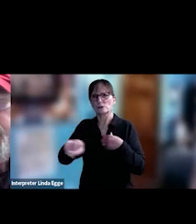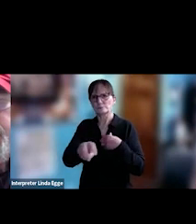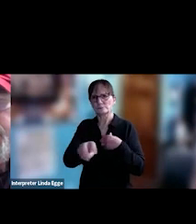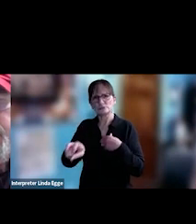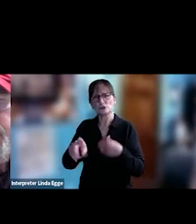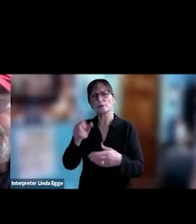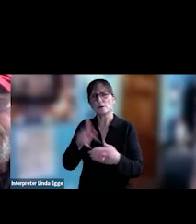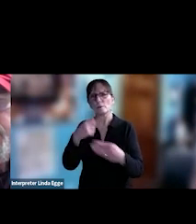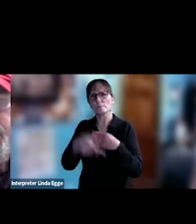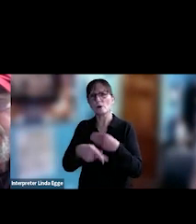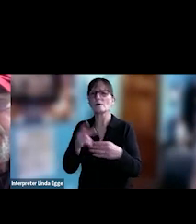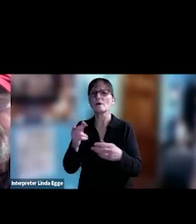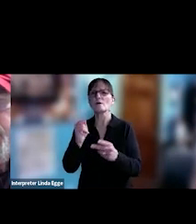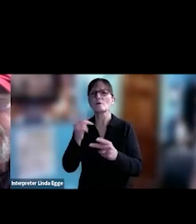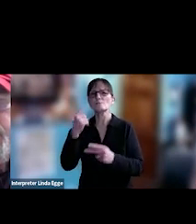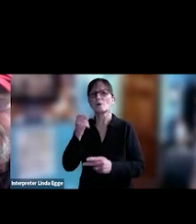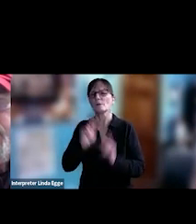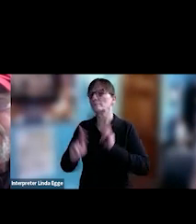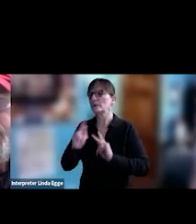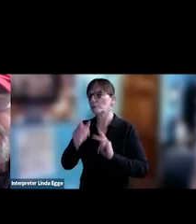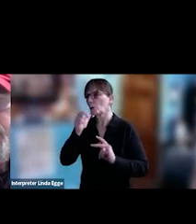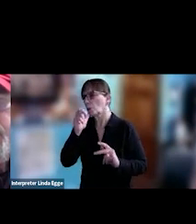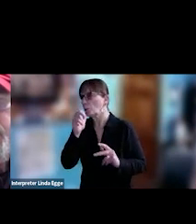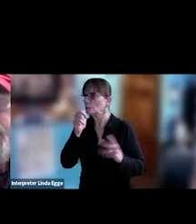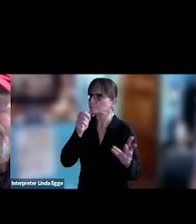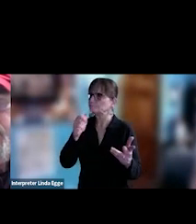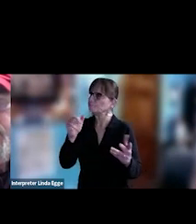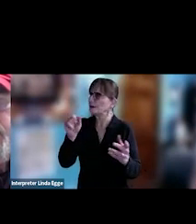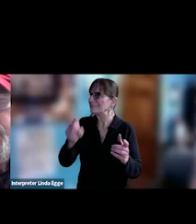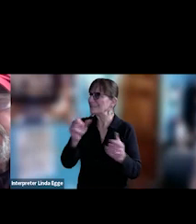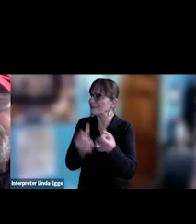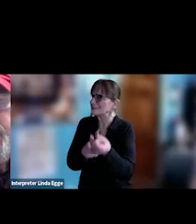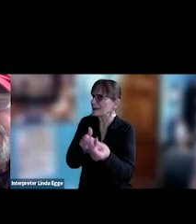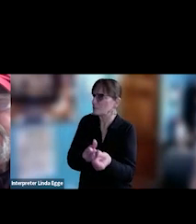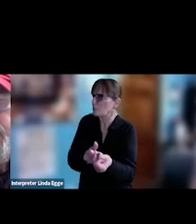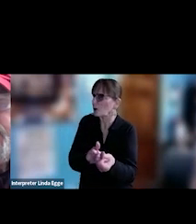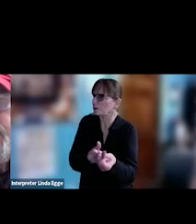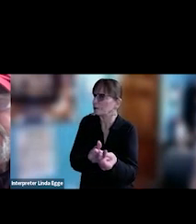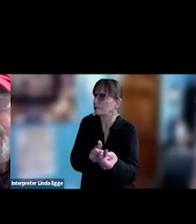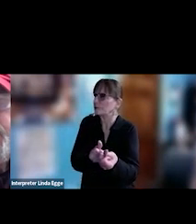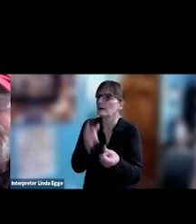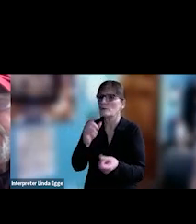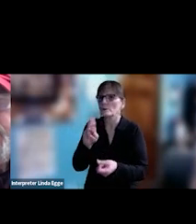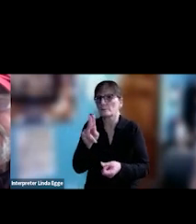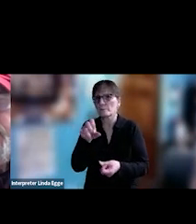for individuals who are, need assistance with bus transportation